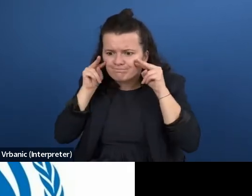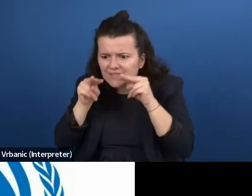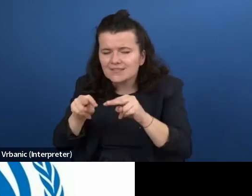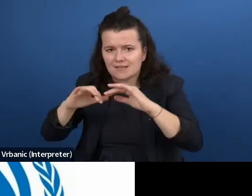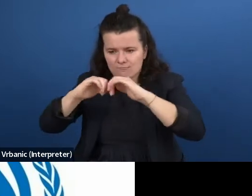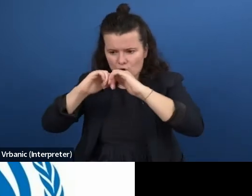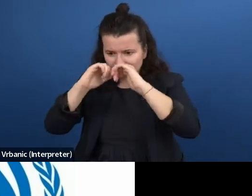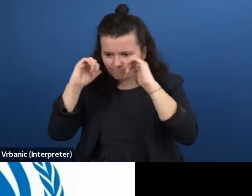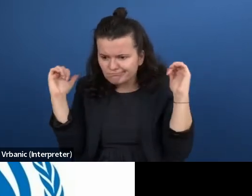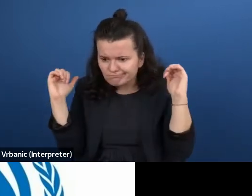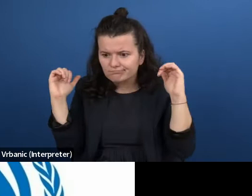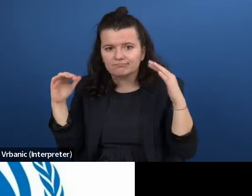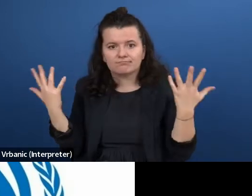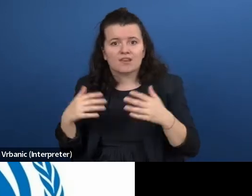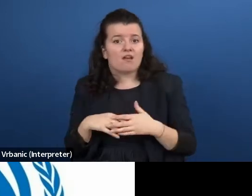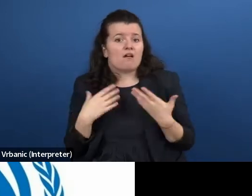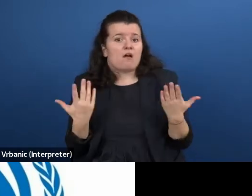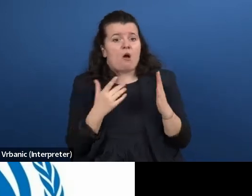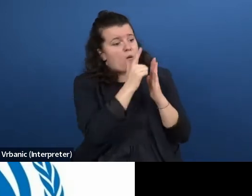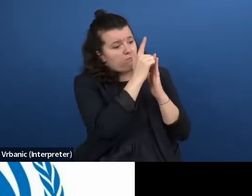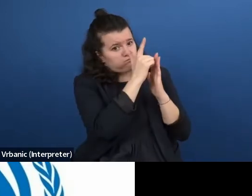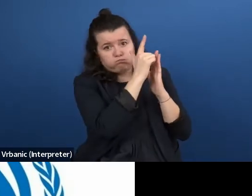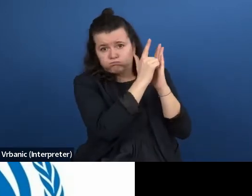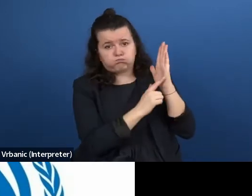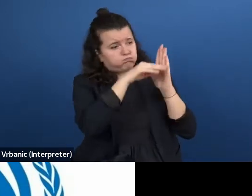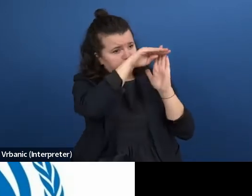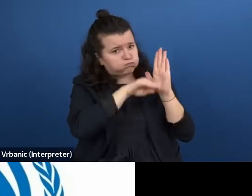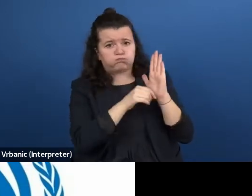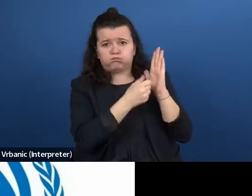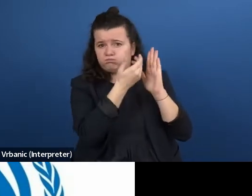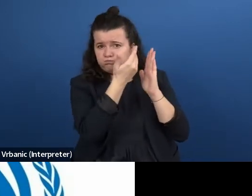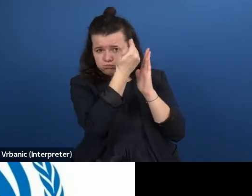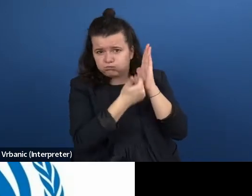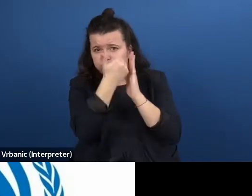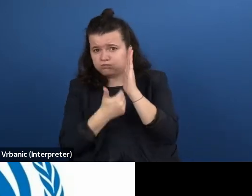with our practice, programming and policy to fight human trafficking.